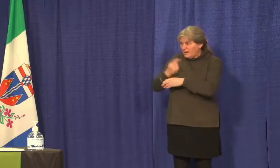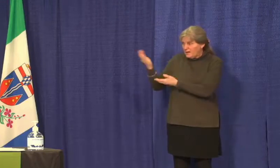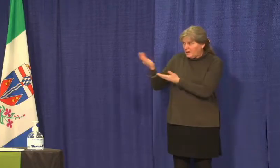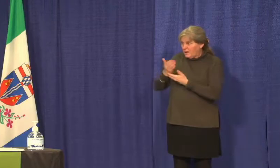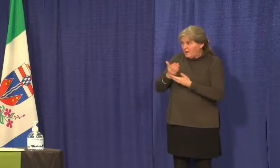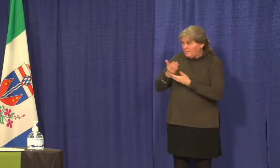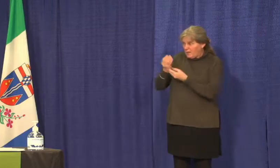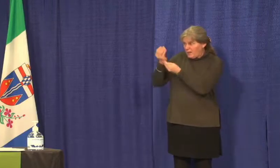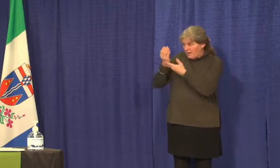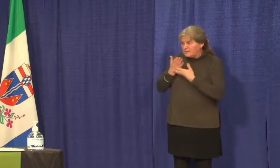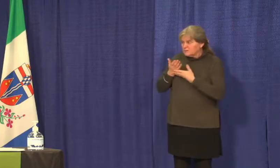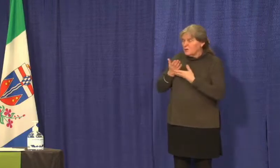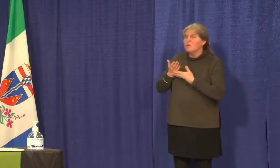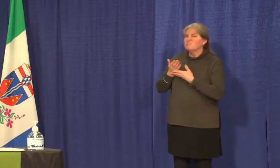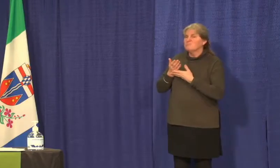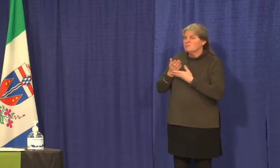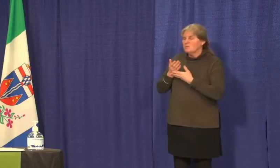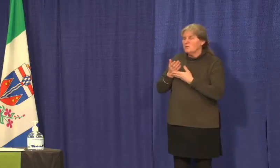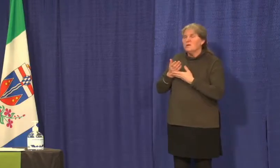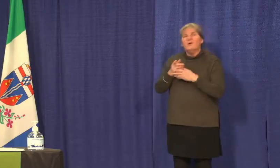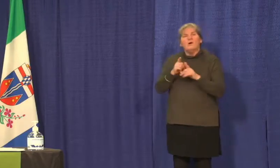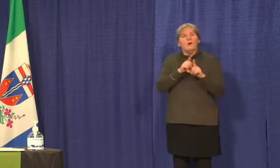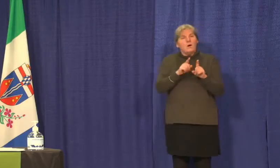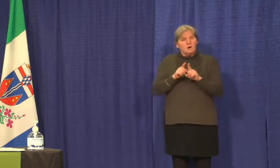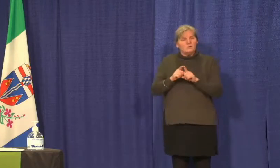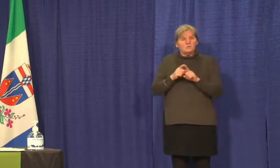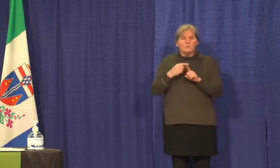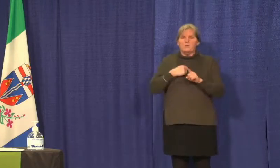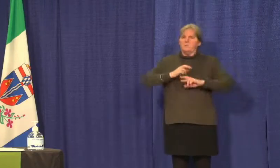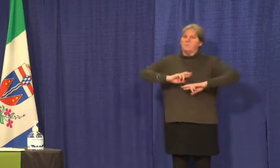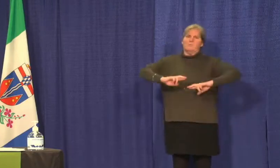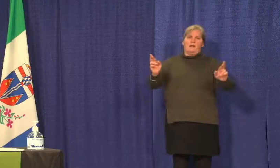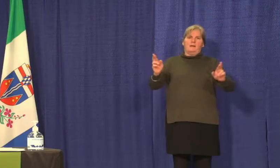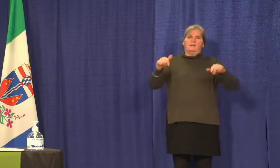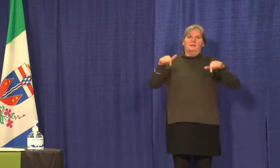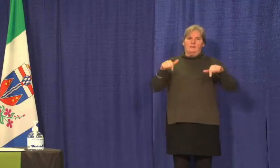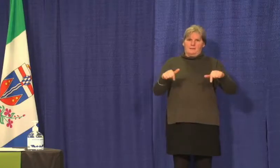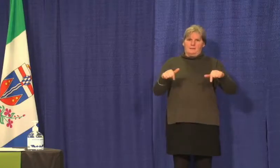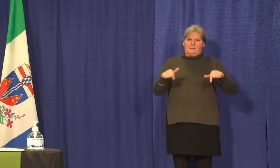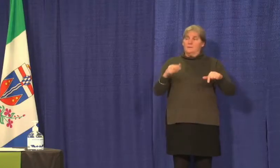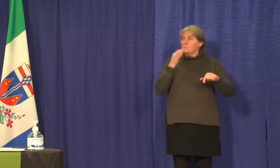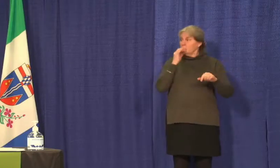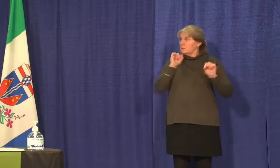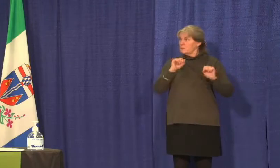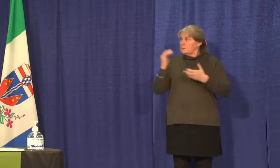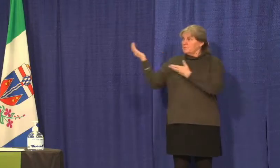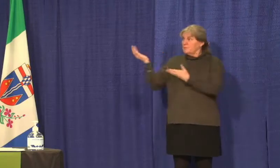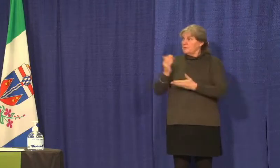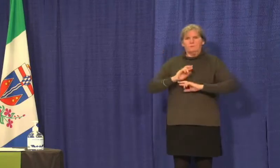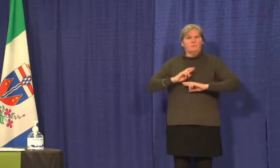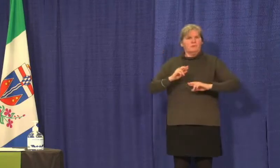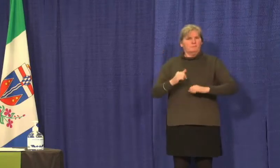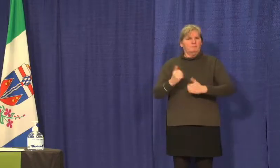And the other comment, as aggressive, as we are ready for those doses as soon as you get them.